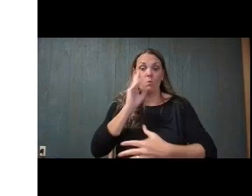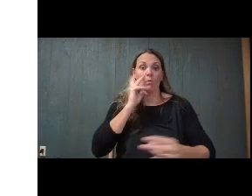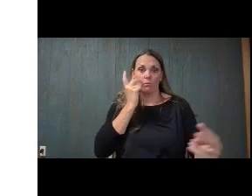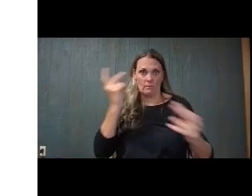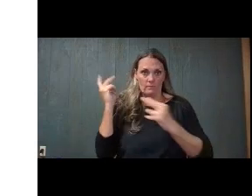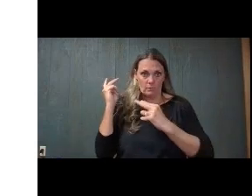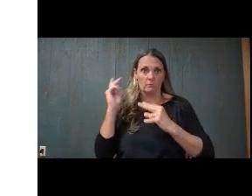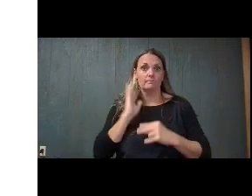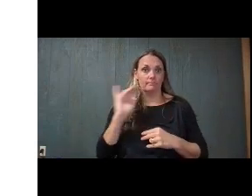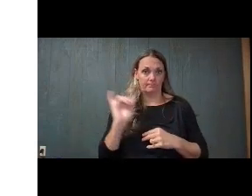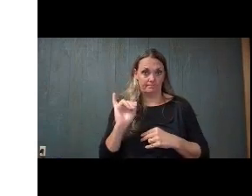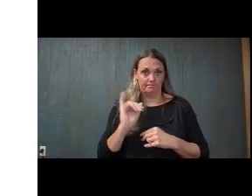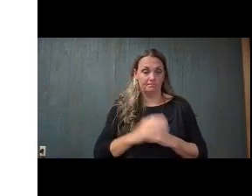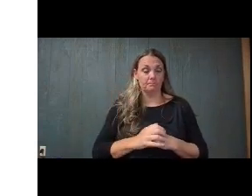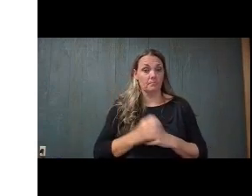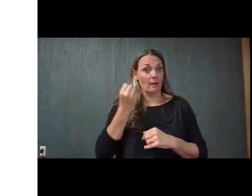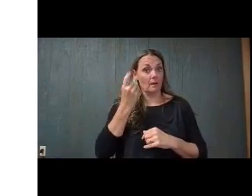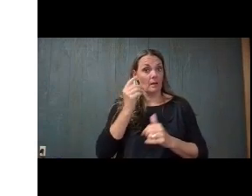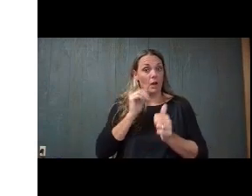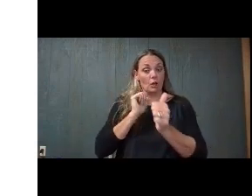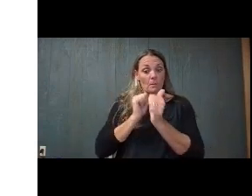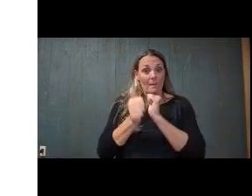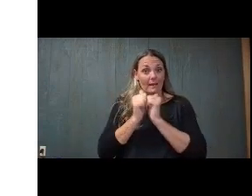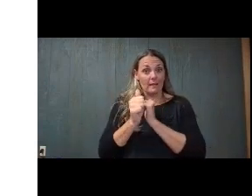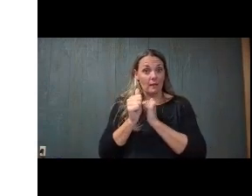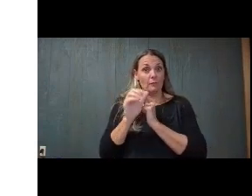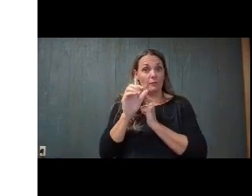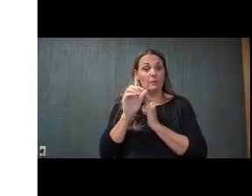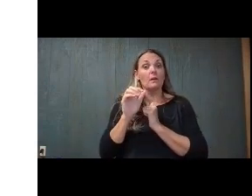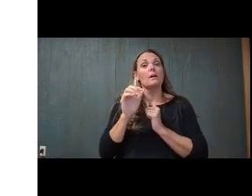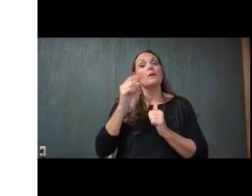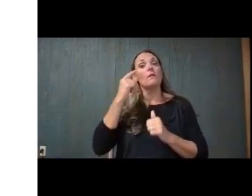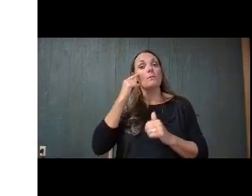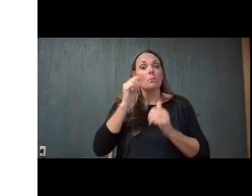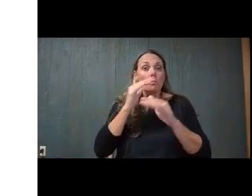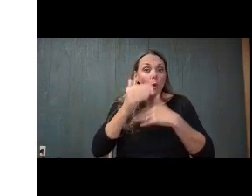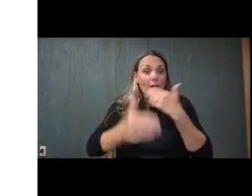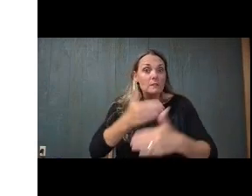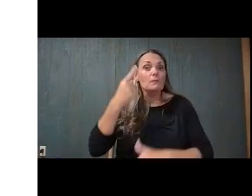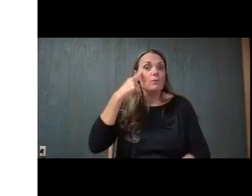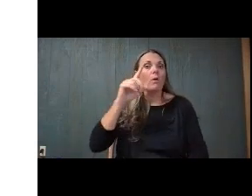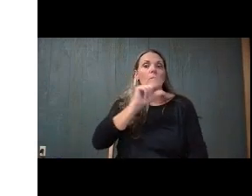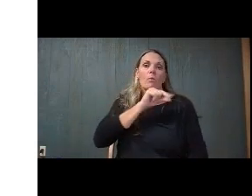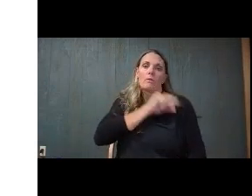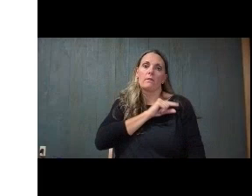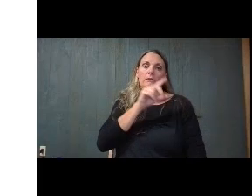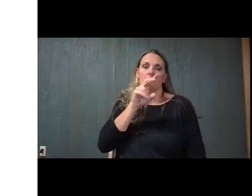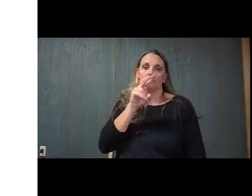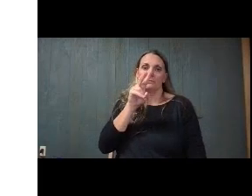The competitive procurement process will be for qualified VR employment service providers,